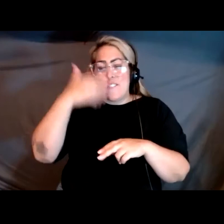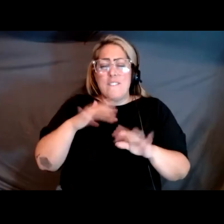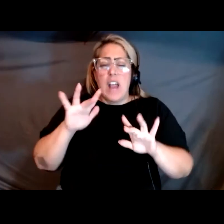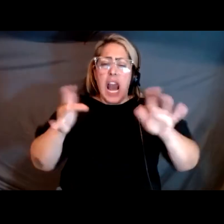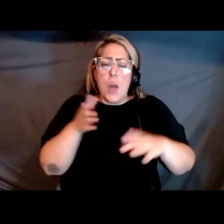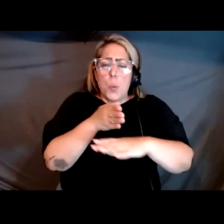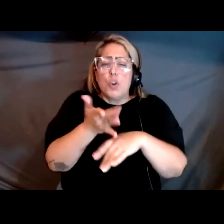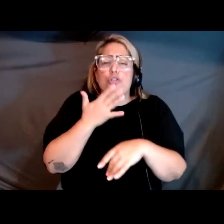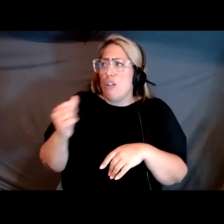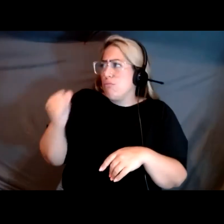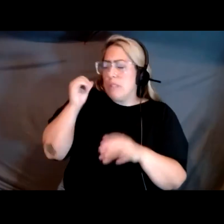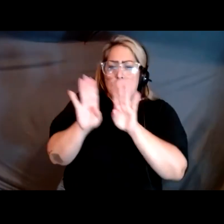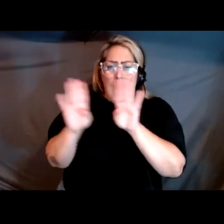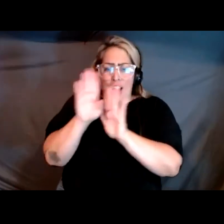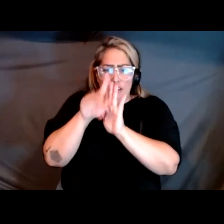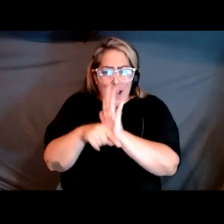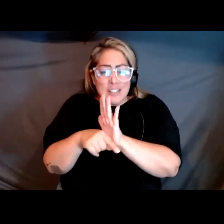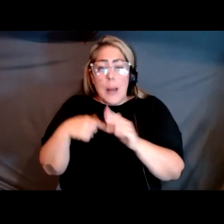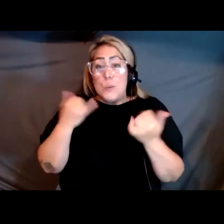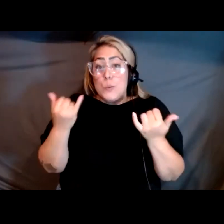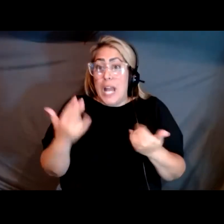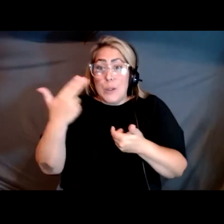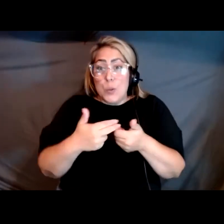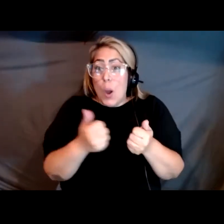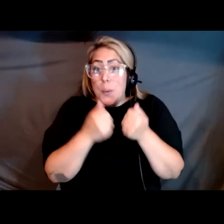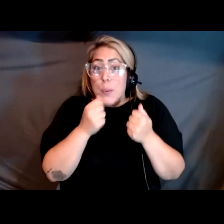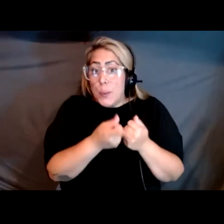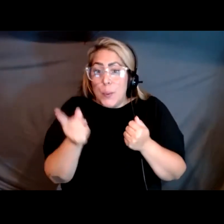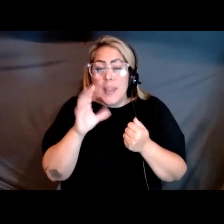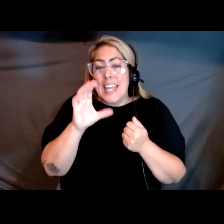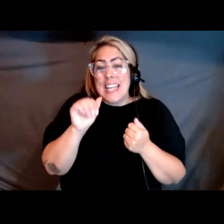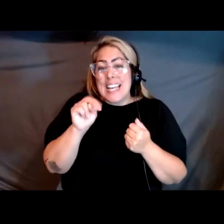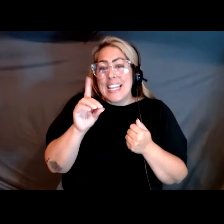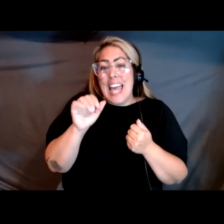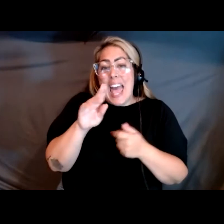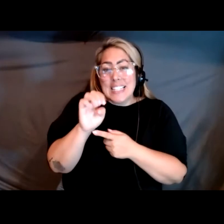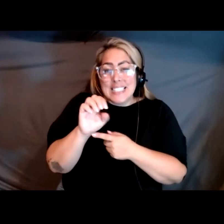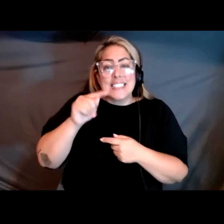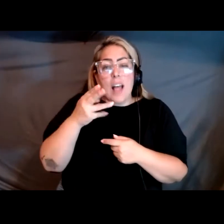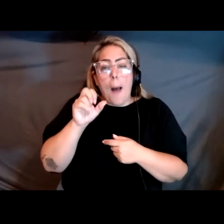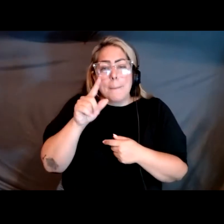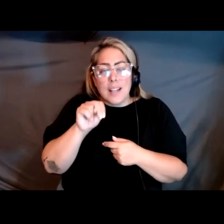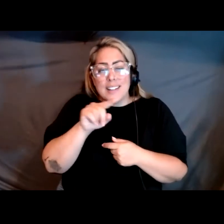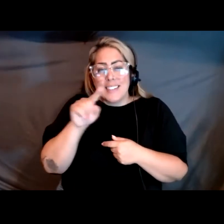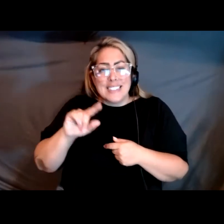I'm joined today by Candice Thompson-Zackery, Senior Manager of Programming and Justice Initiatives,